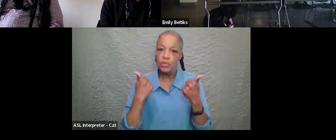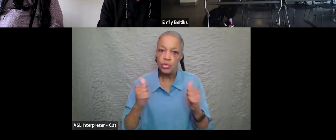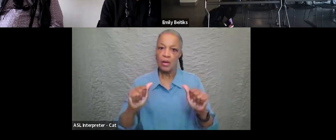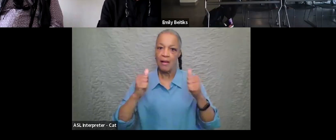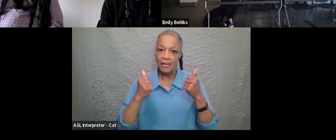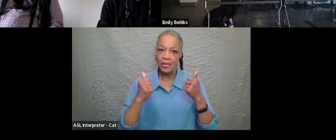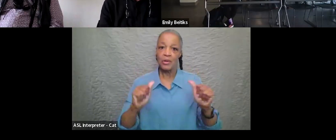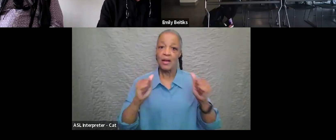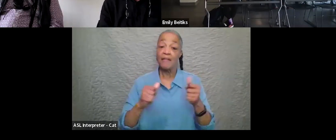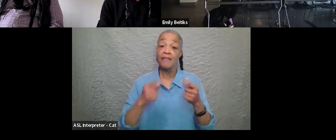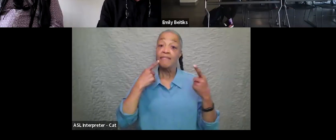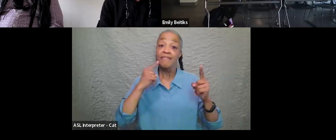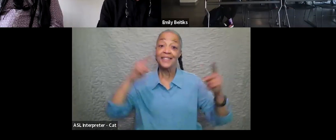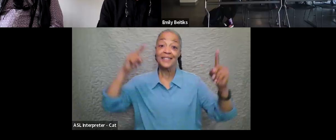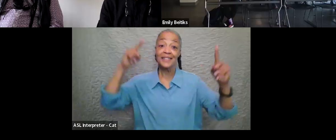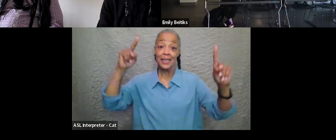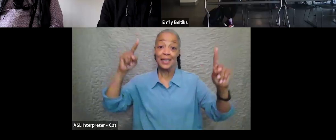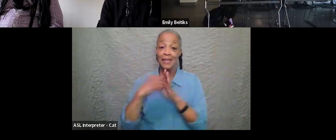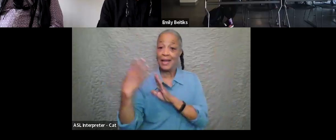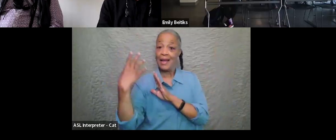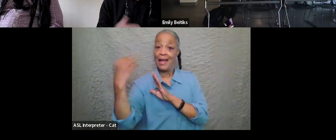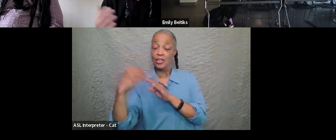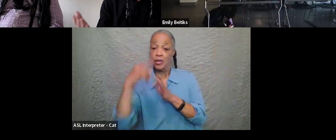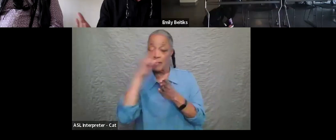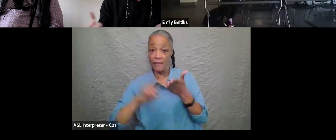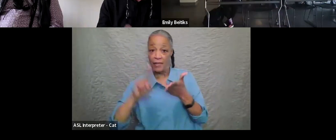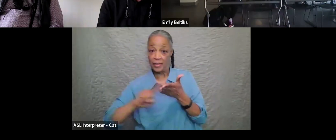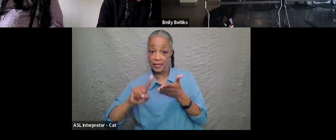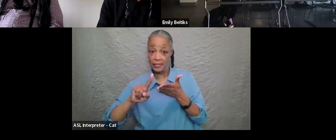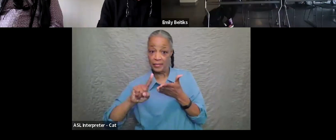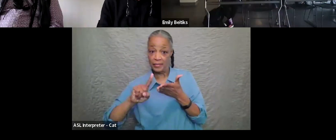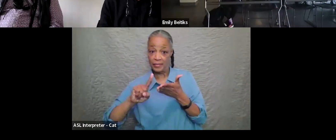in getting an external investigation with the help of some allies at the University